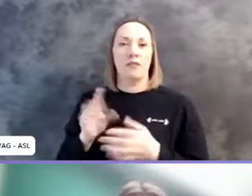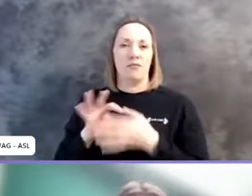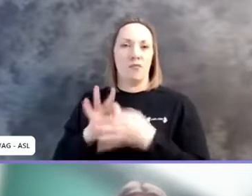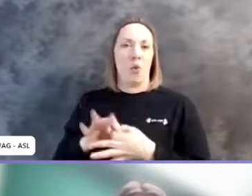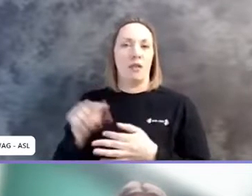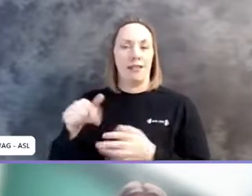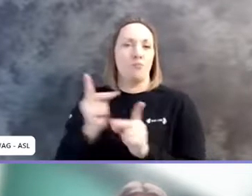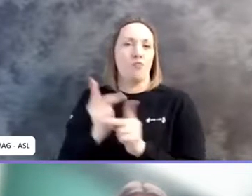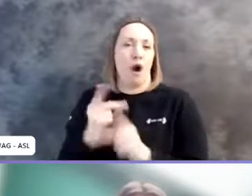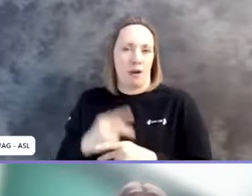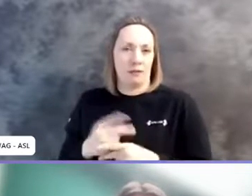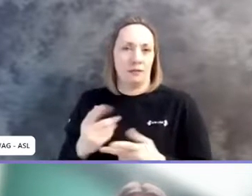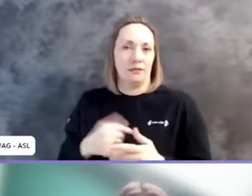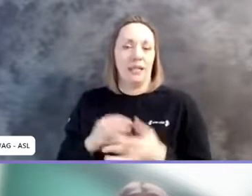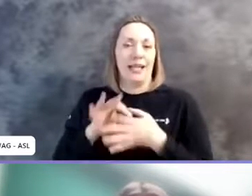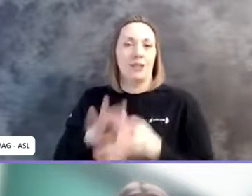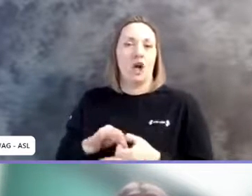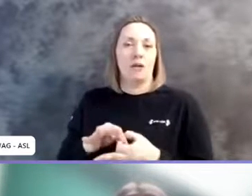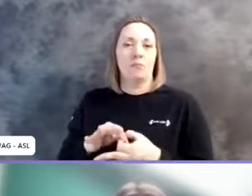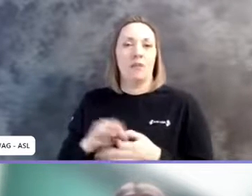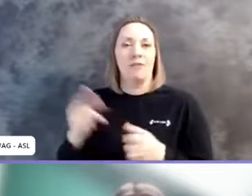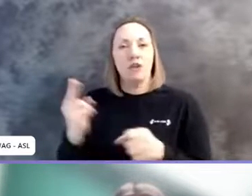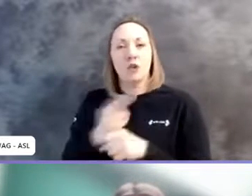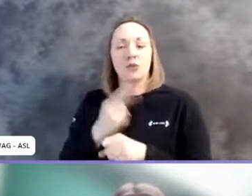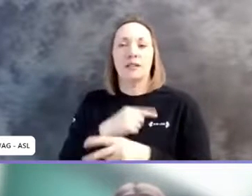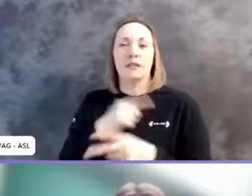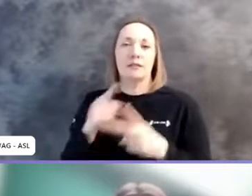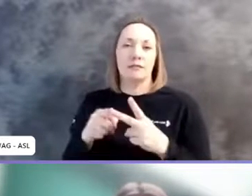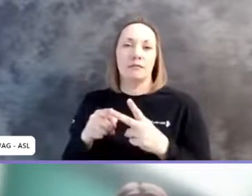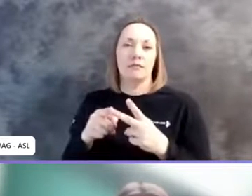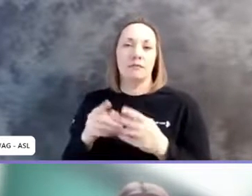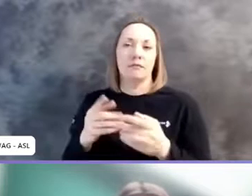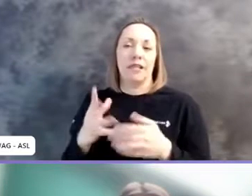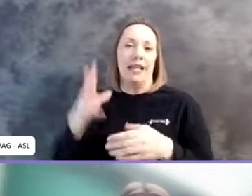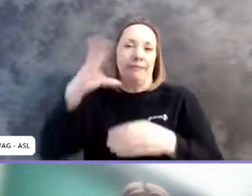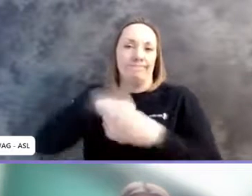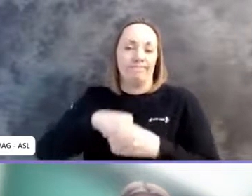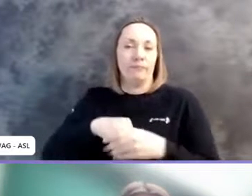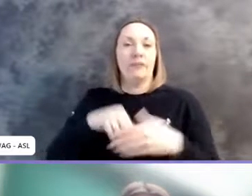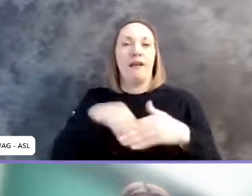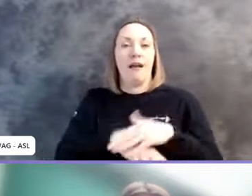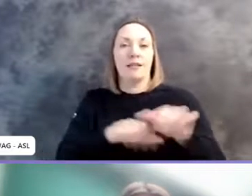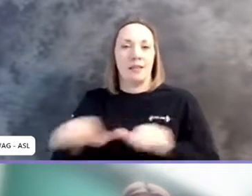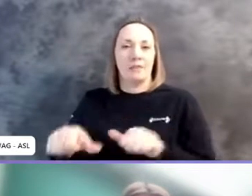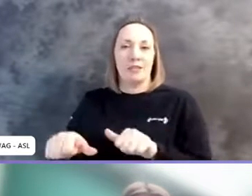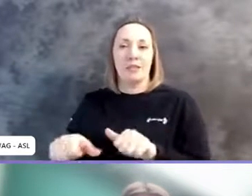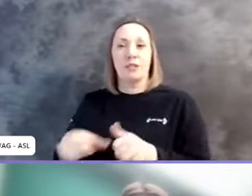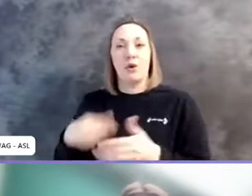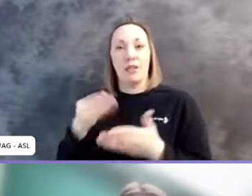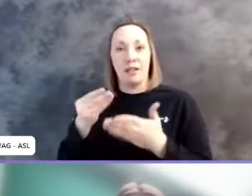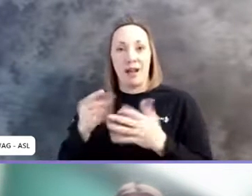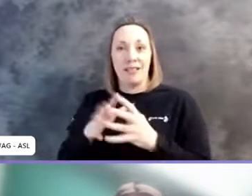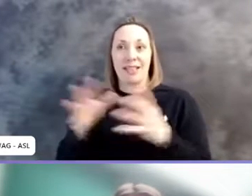around raising awareness of what it is and what it means in the various product roles in terms of implementing and